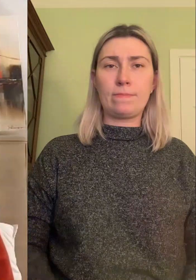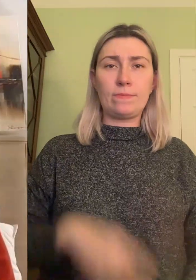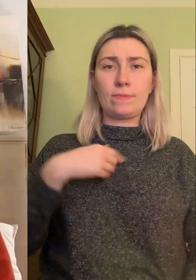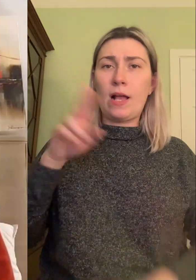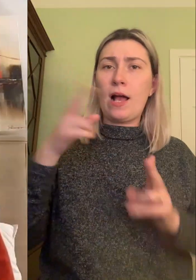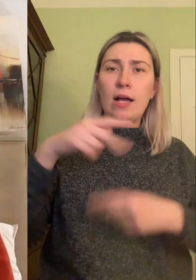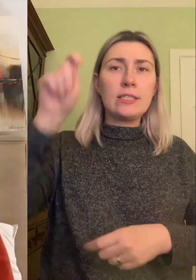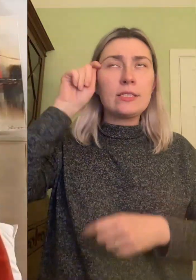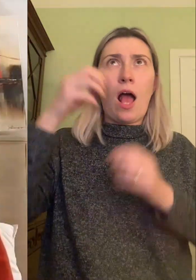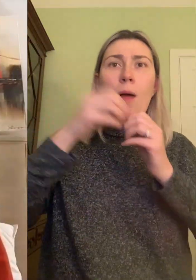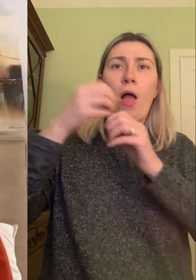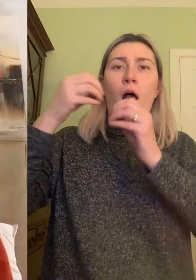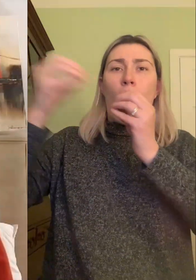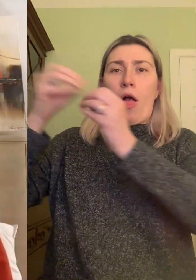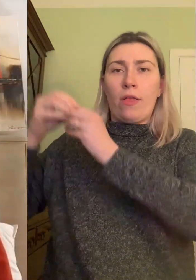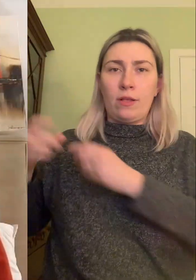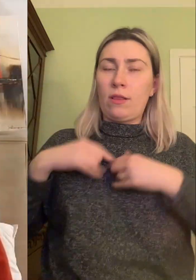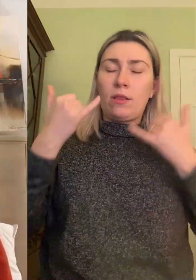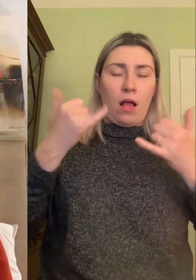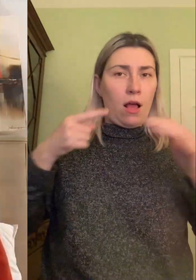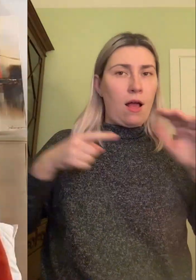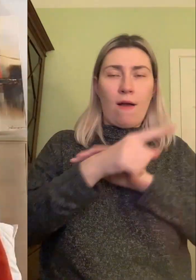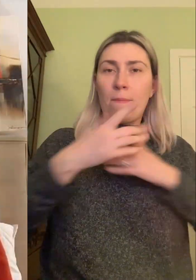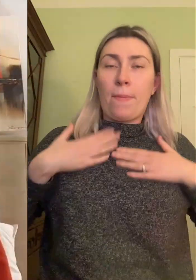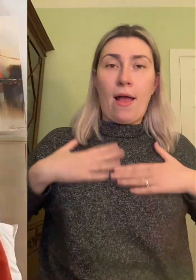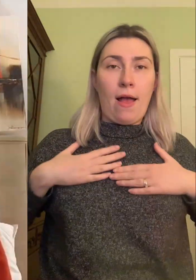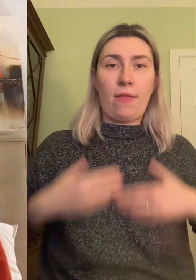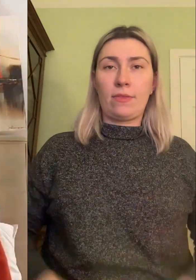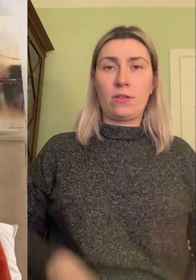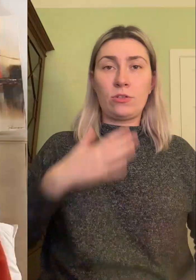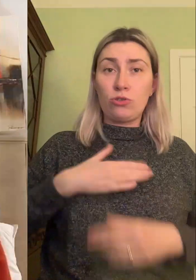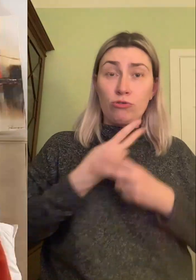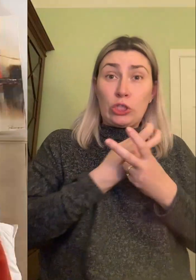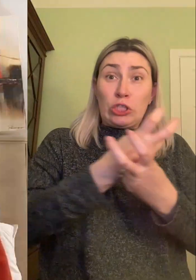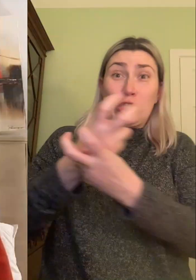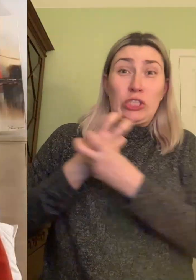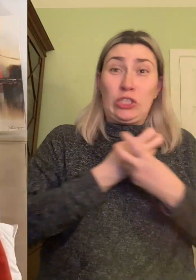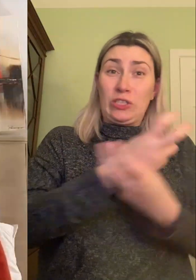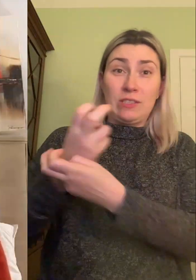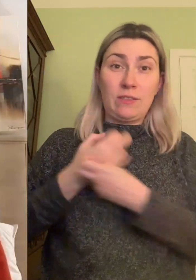I can't think of anything else really. I’m gonna have a bath now! I’ve just run it now, and now I am waiting for the water to cool down a bit.